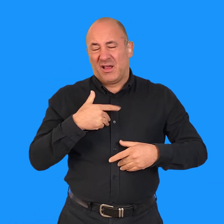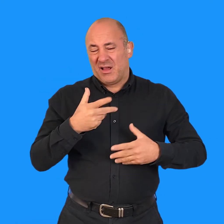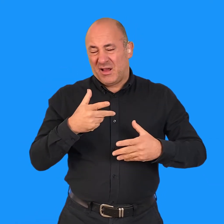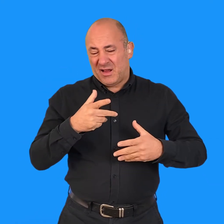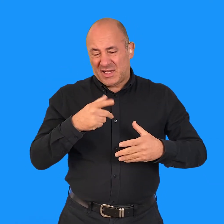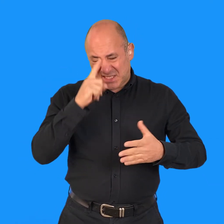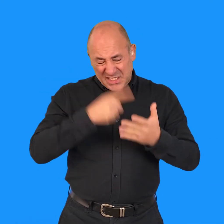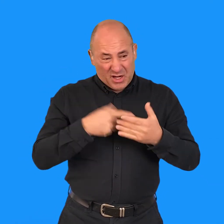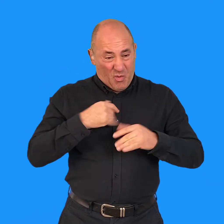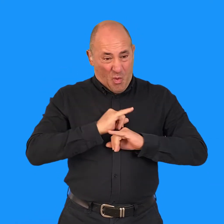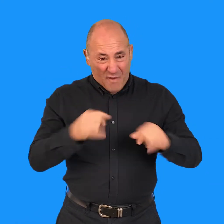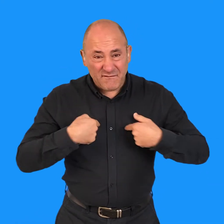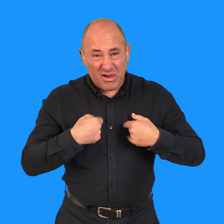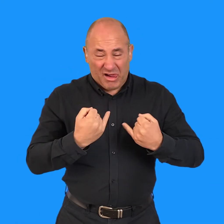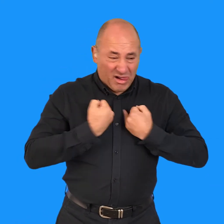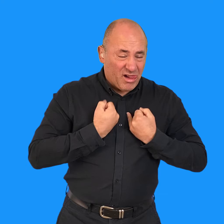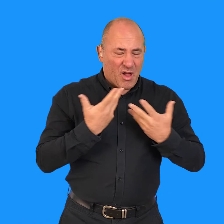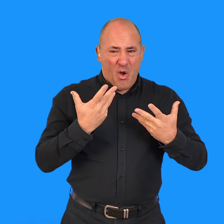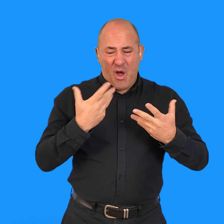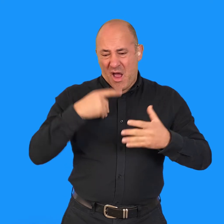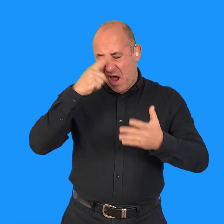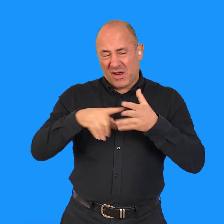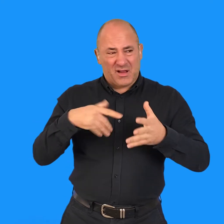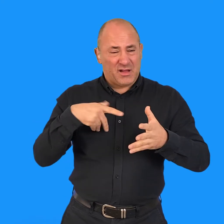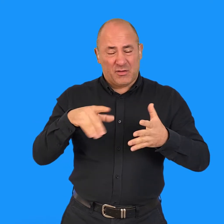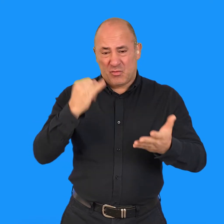that to not give access in every way